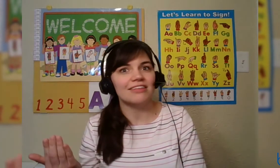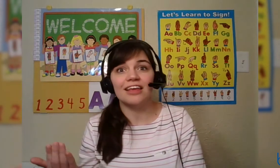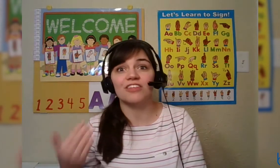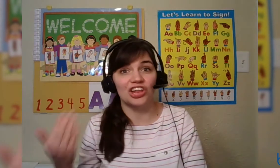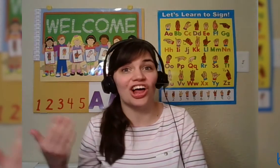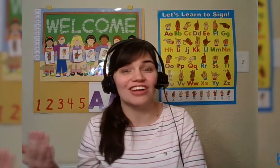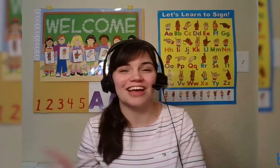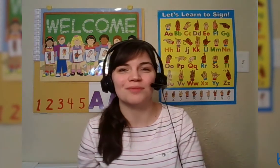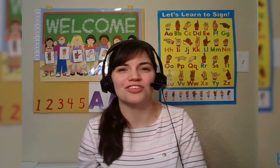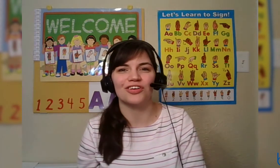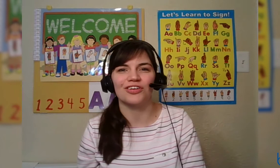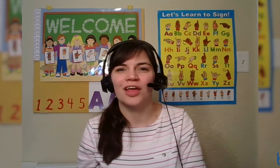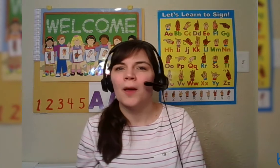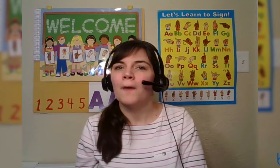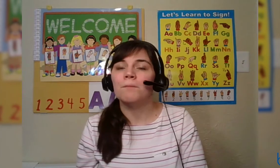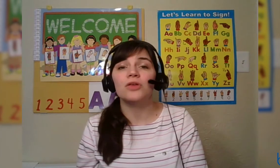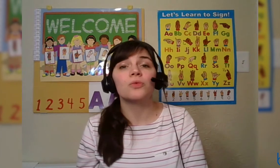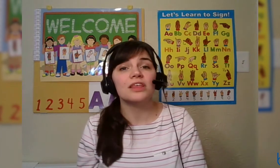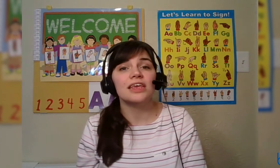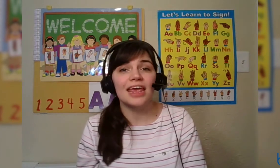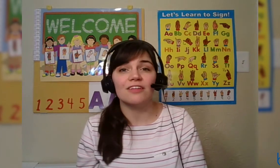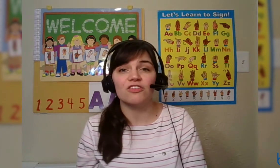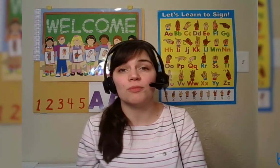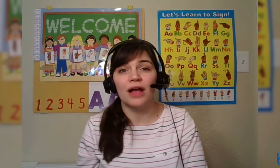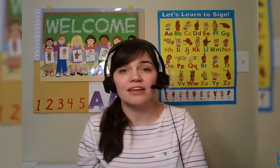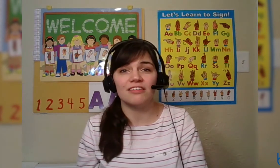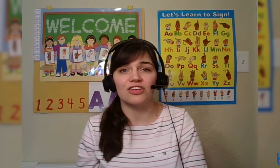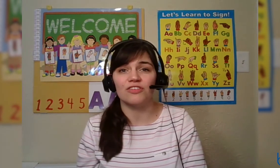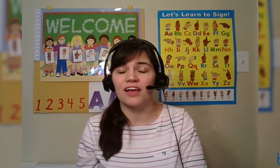takes a long time to learn, but you really can start practicing your signs